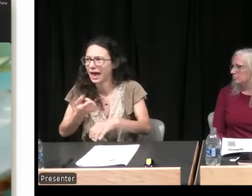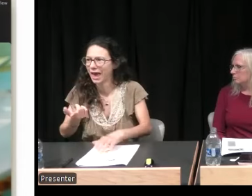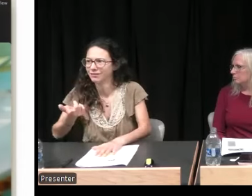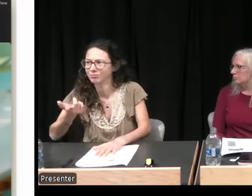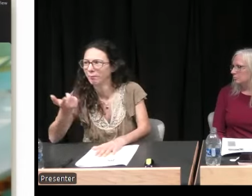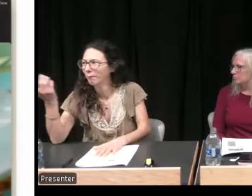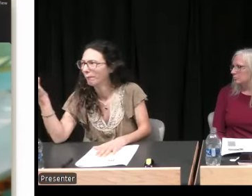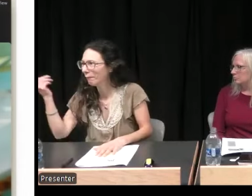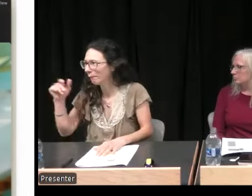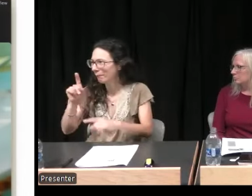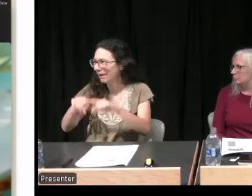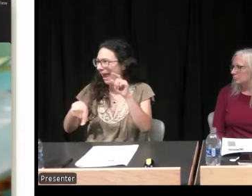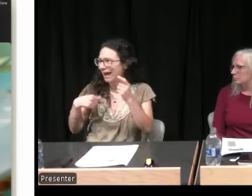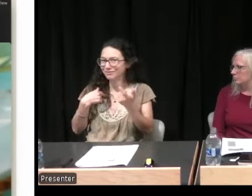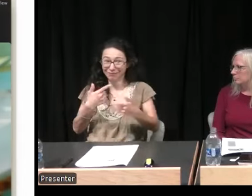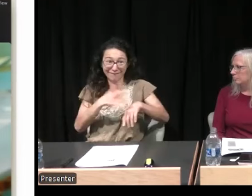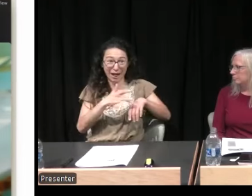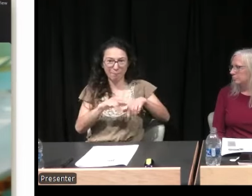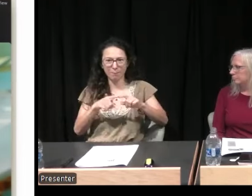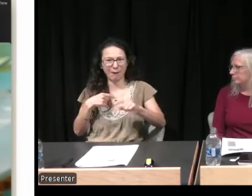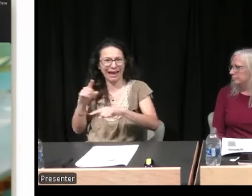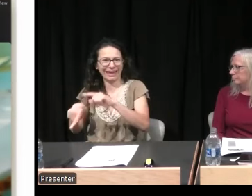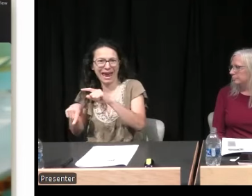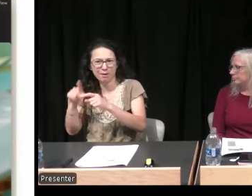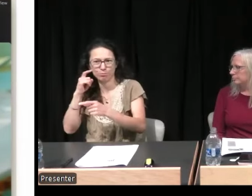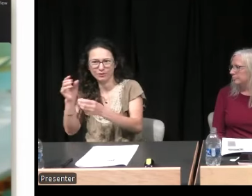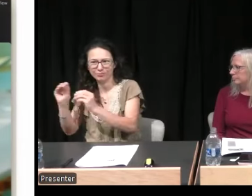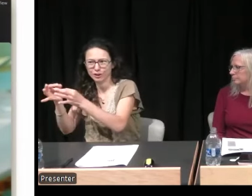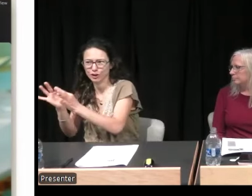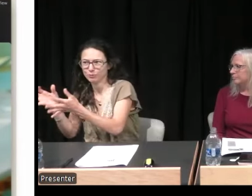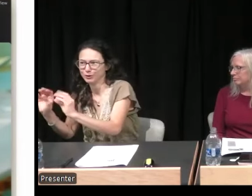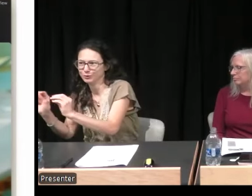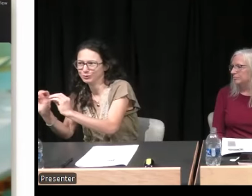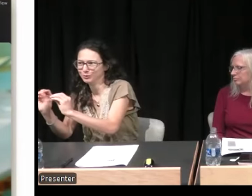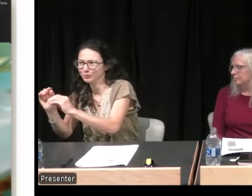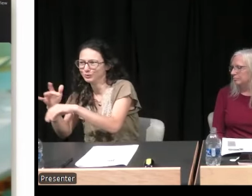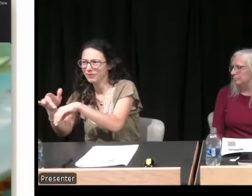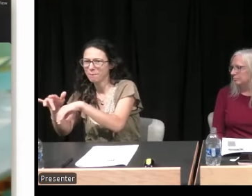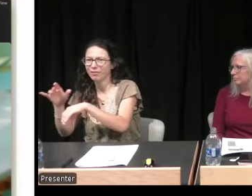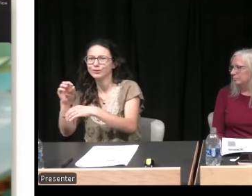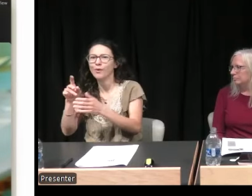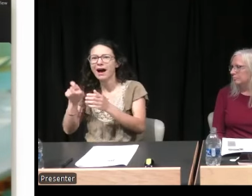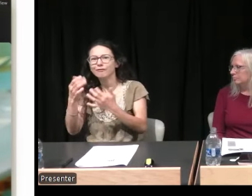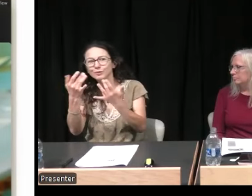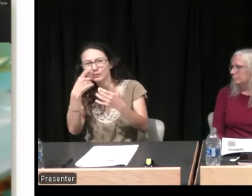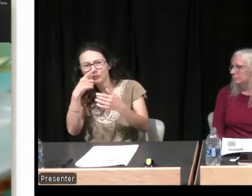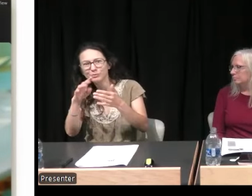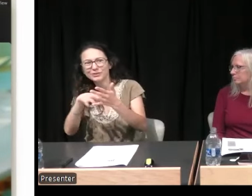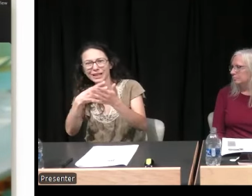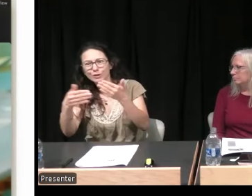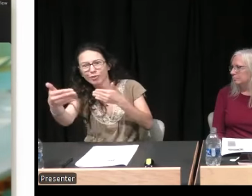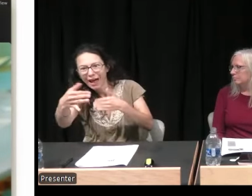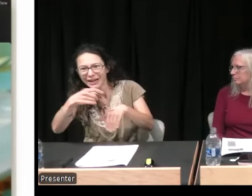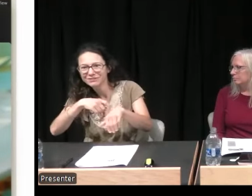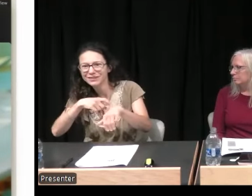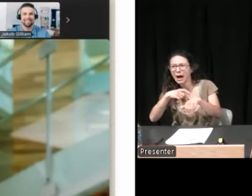at 1:00 today it it feels very difficult to be able to get an interpreter for that and and so